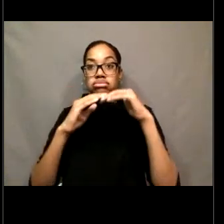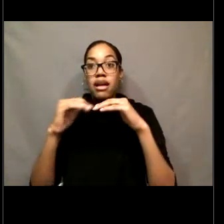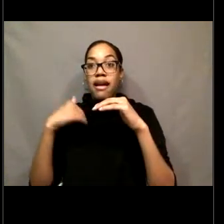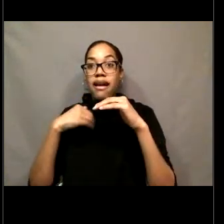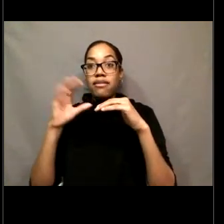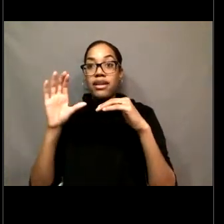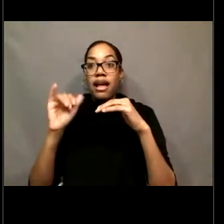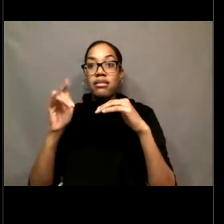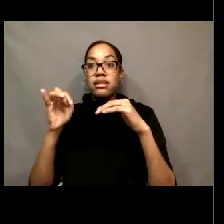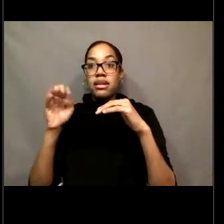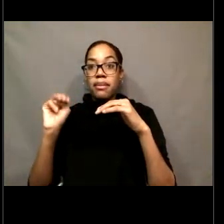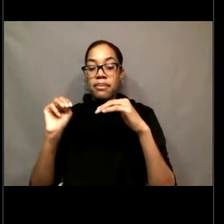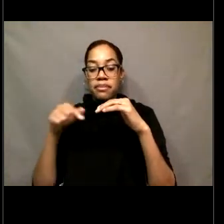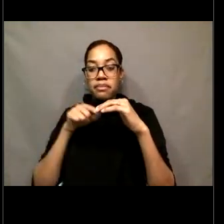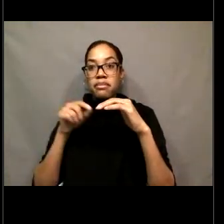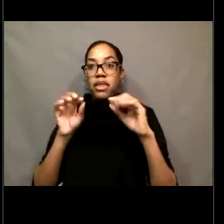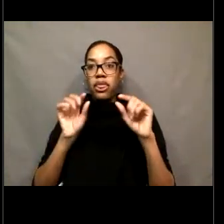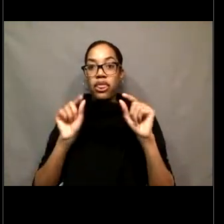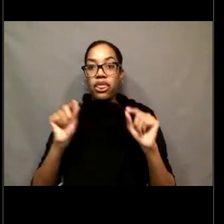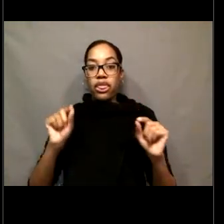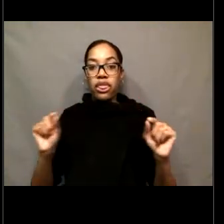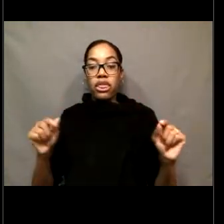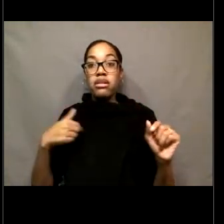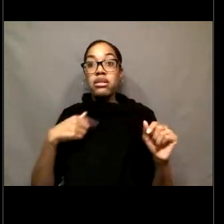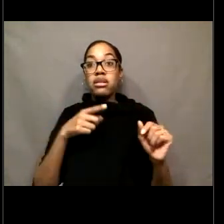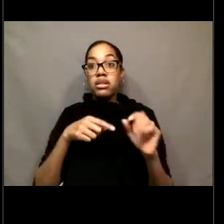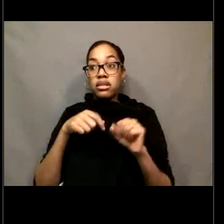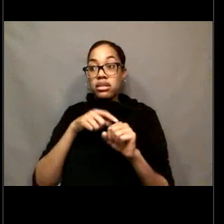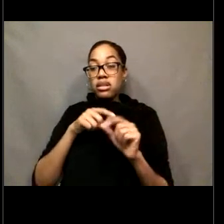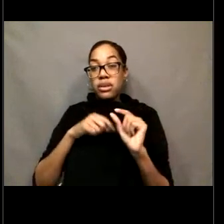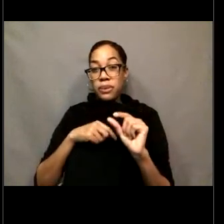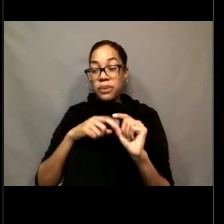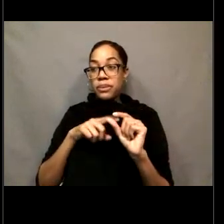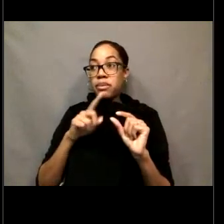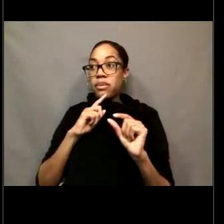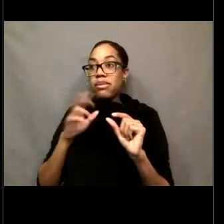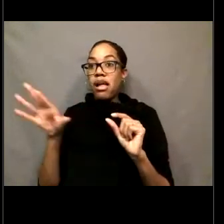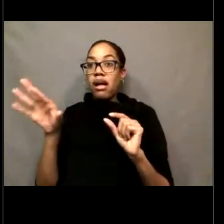and they build their shell from that. And in fact,